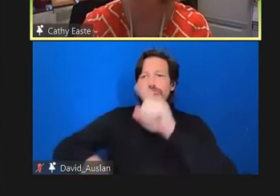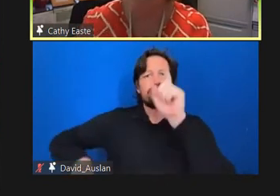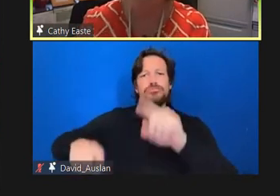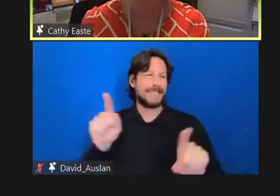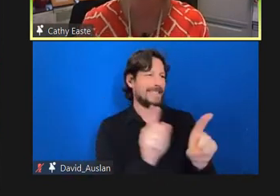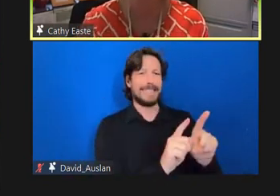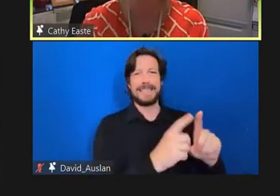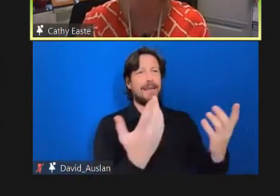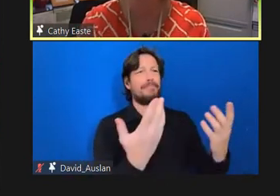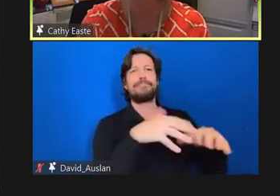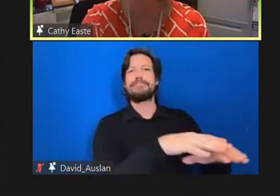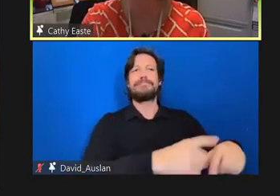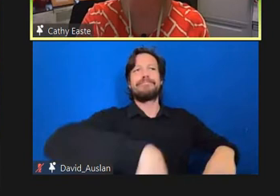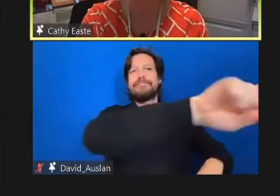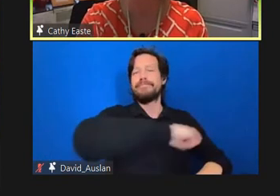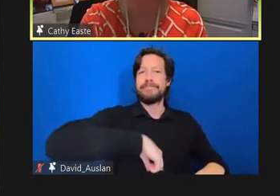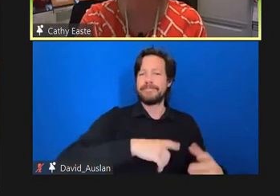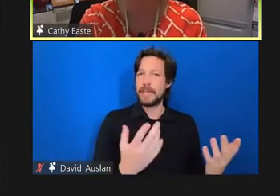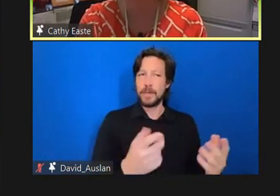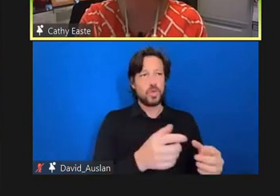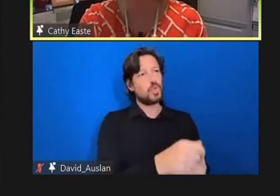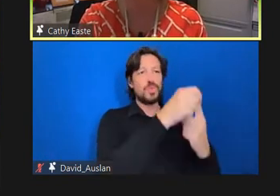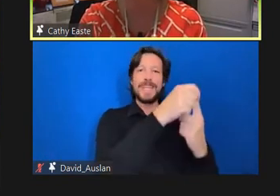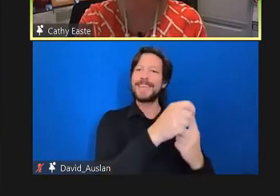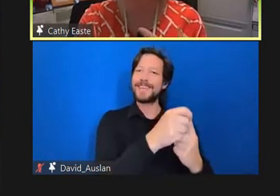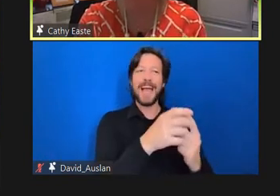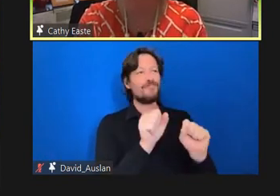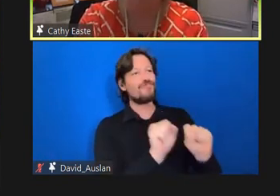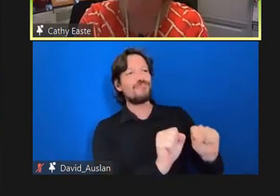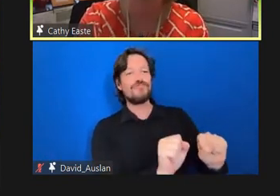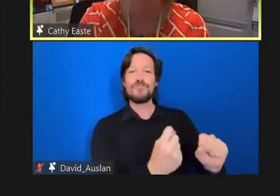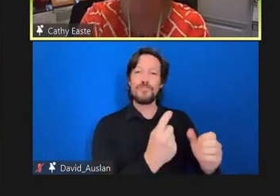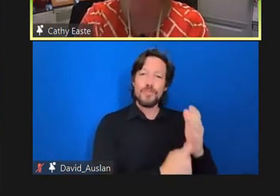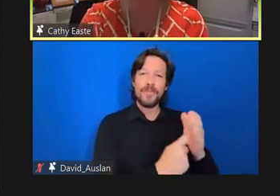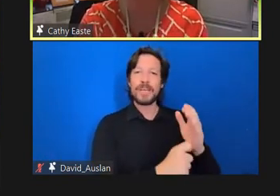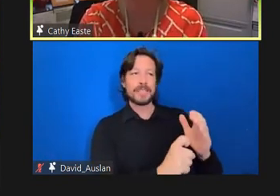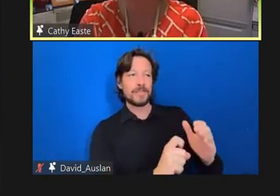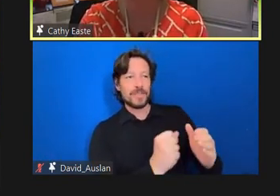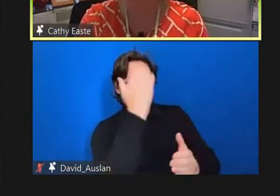or not. Everybody is unique and different, so we'll be talking about our experiences,